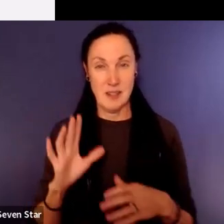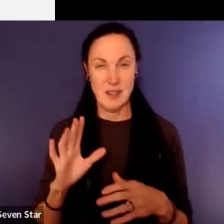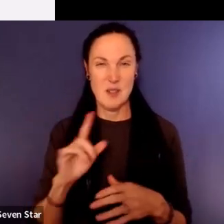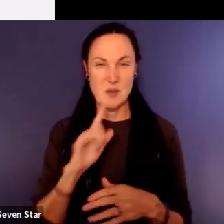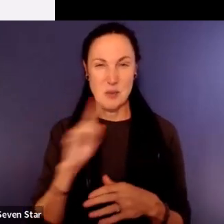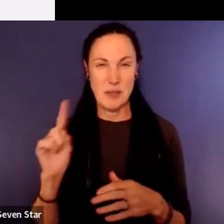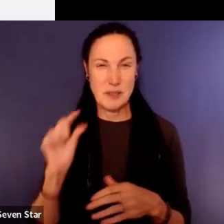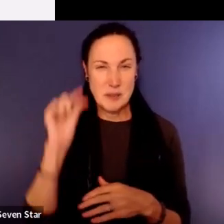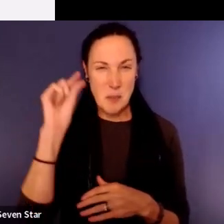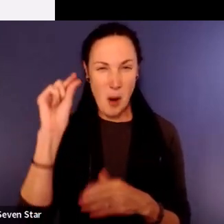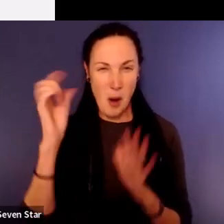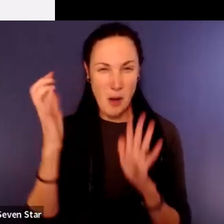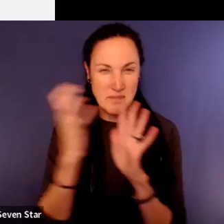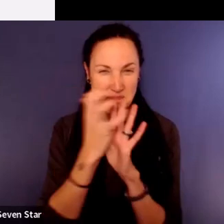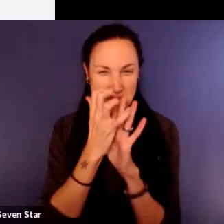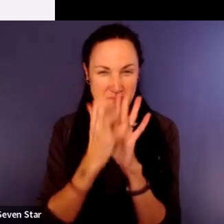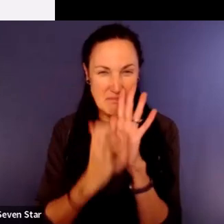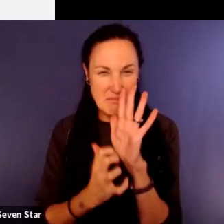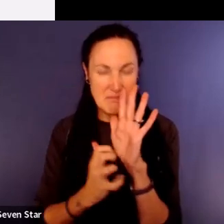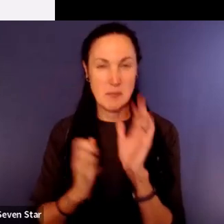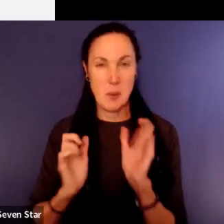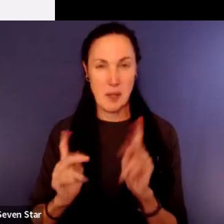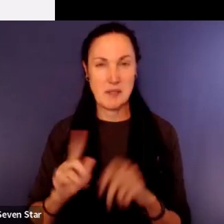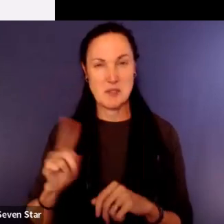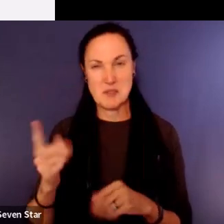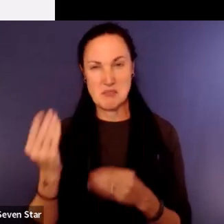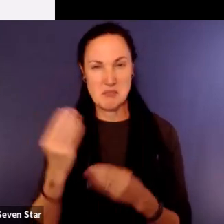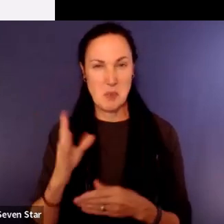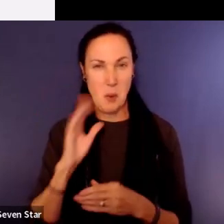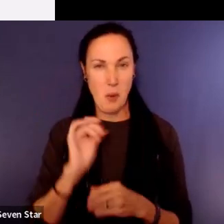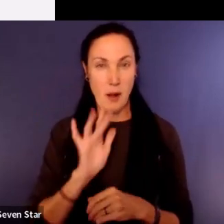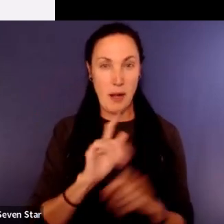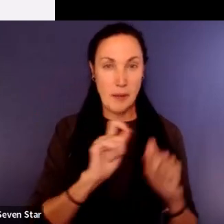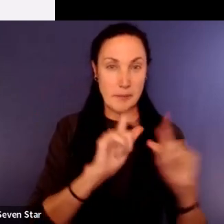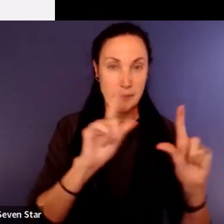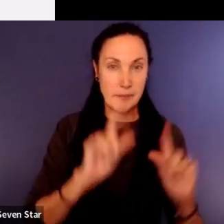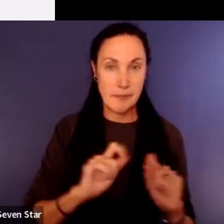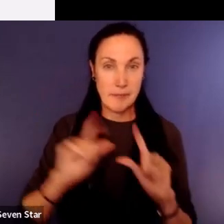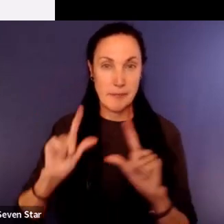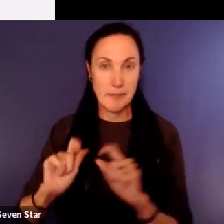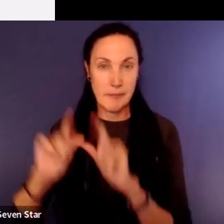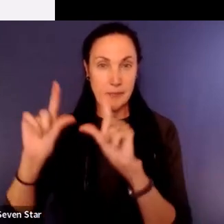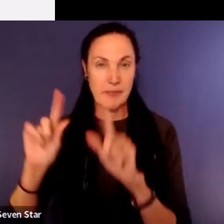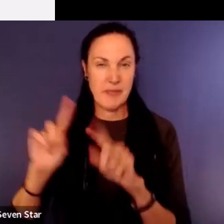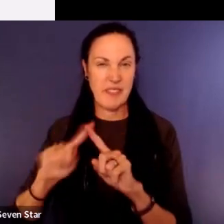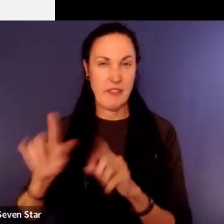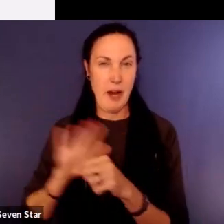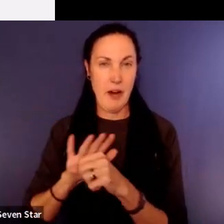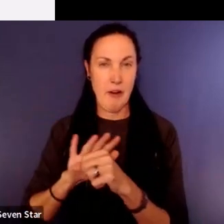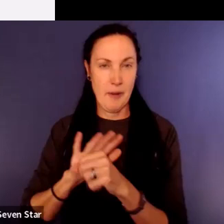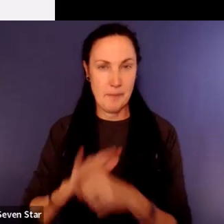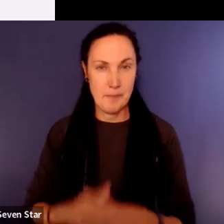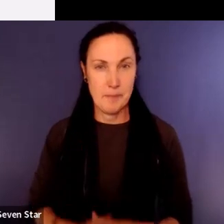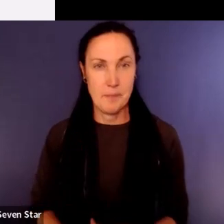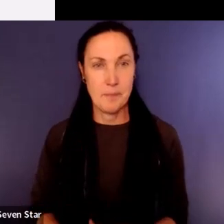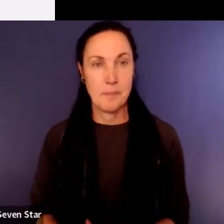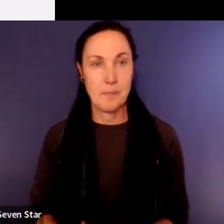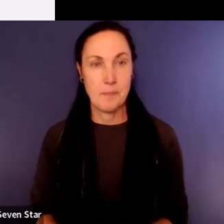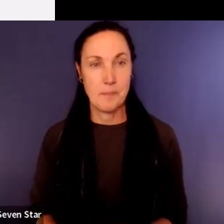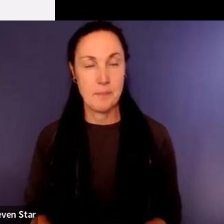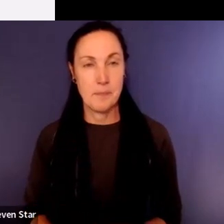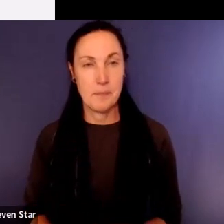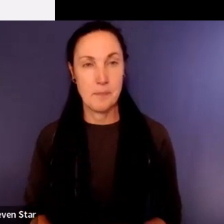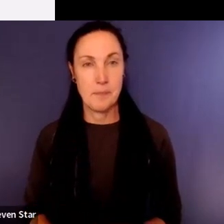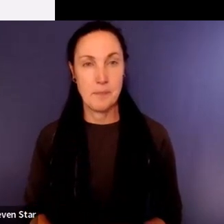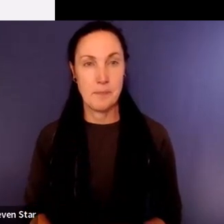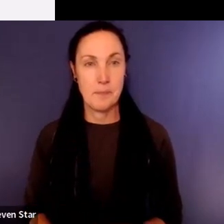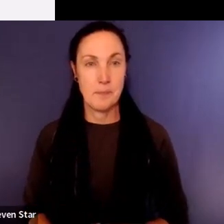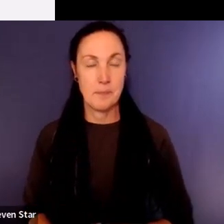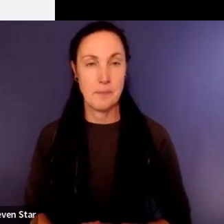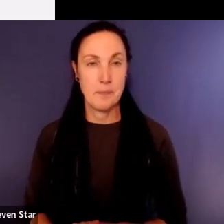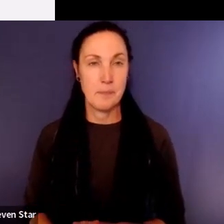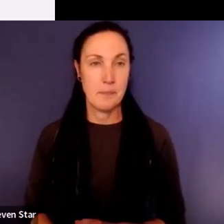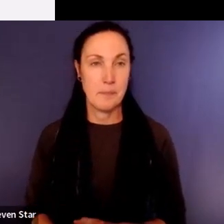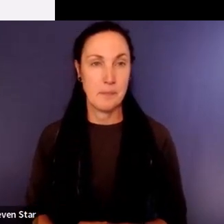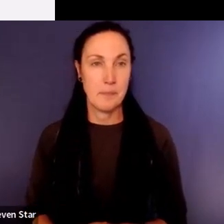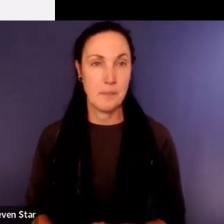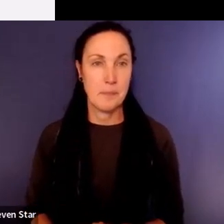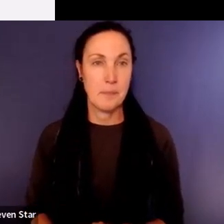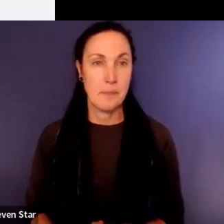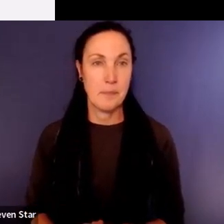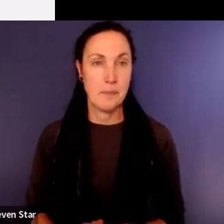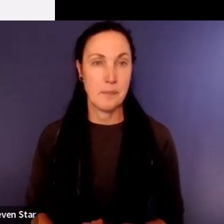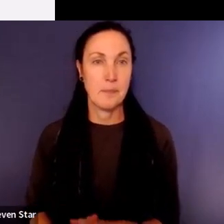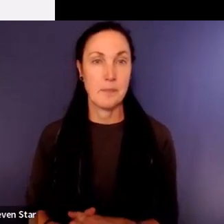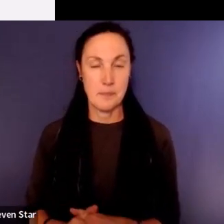of information. Just be prepared for that. So this is what the form looks like,